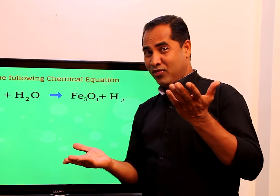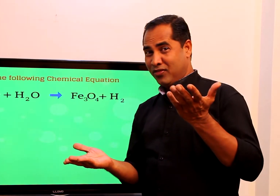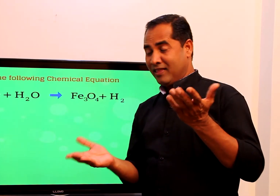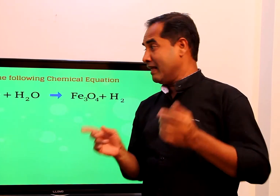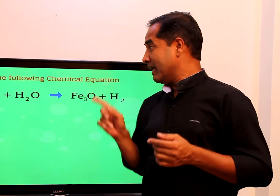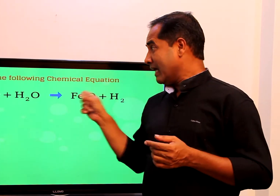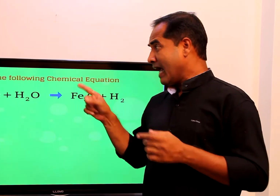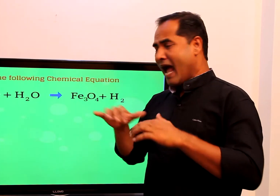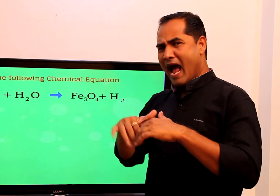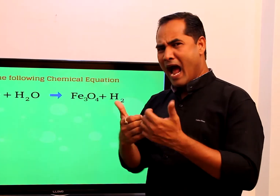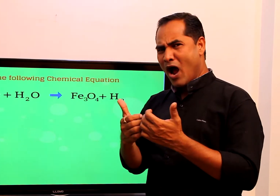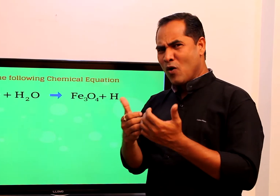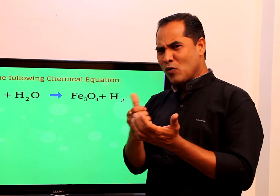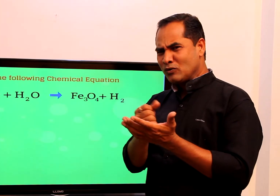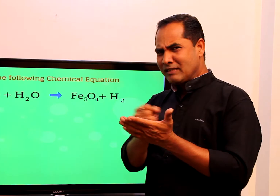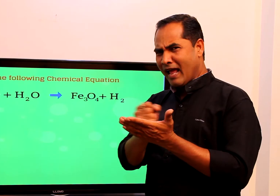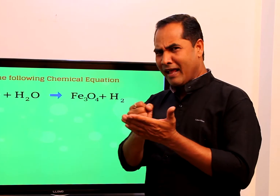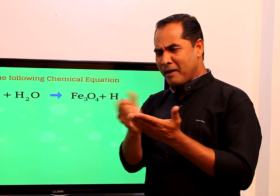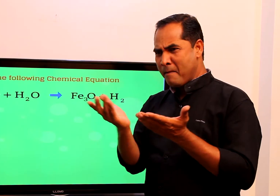Hydrogen: I can see both are 2, but somehow this equation is not